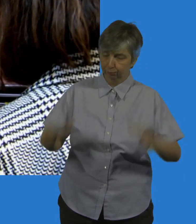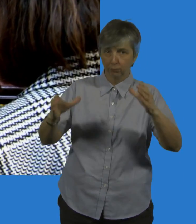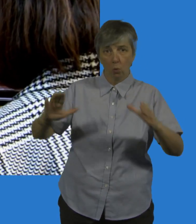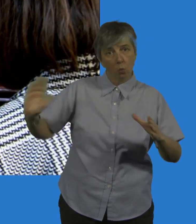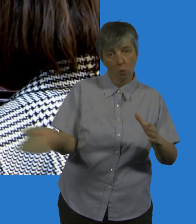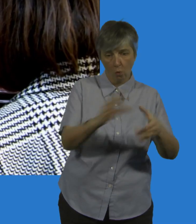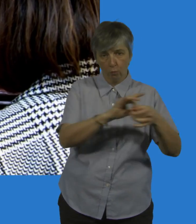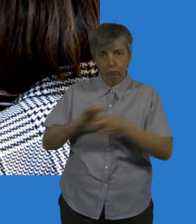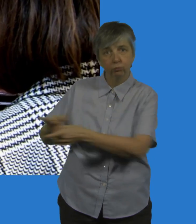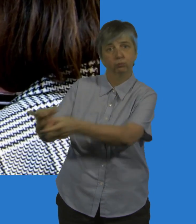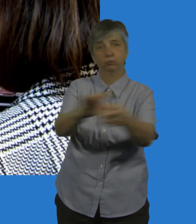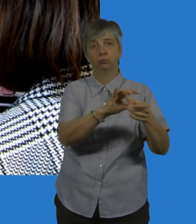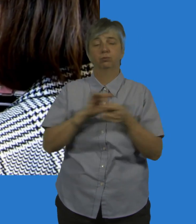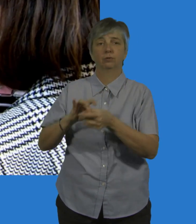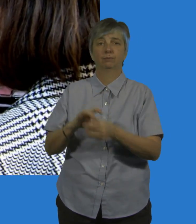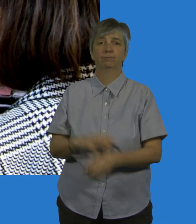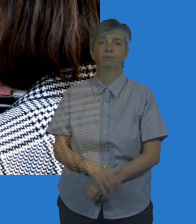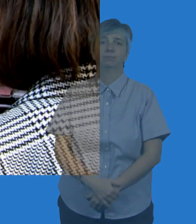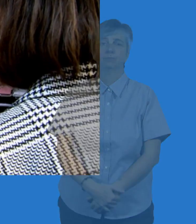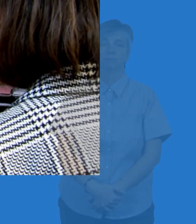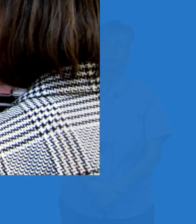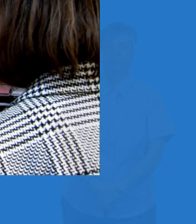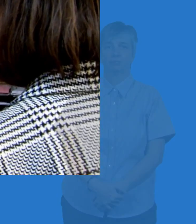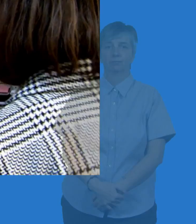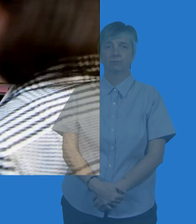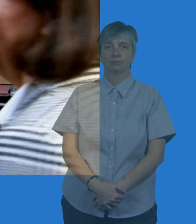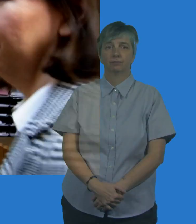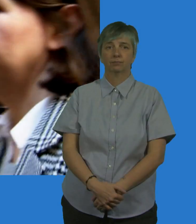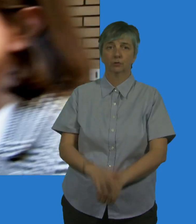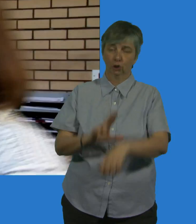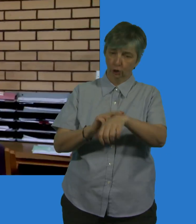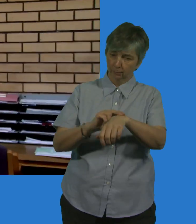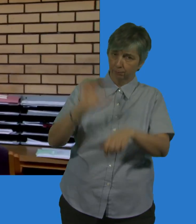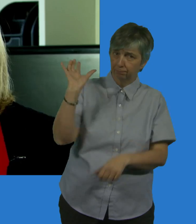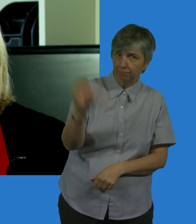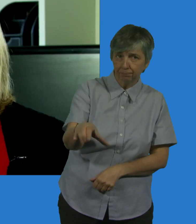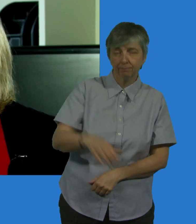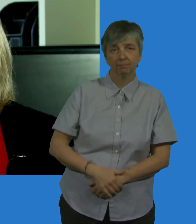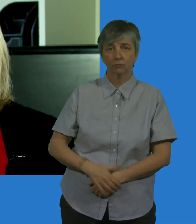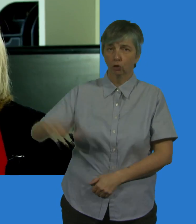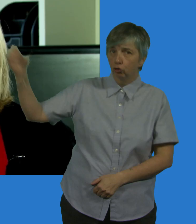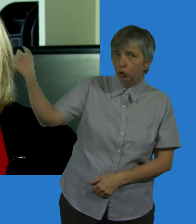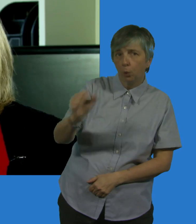themselves have been looking at how they can staff differently. Heidi Newton: We bought in paramedics, who are excellent